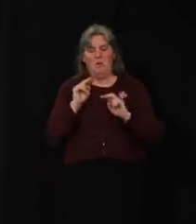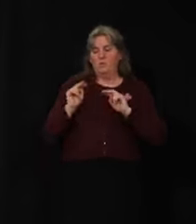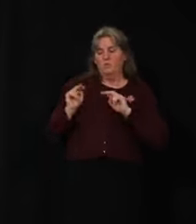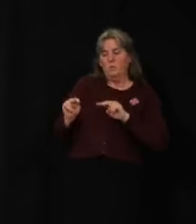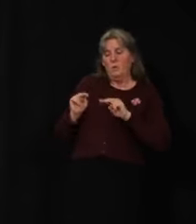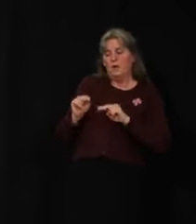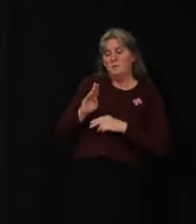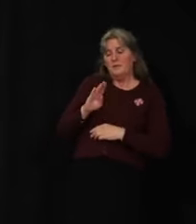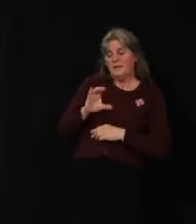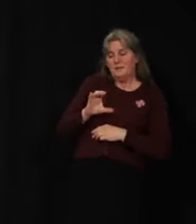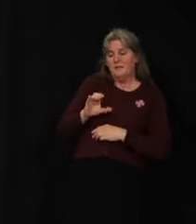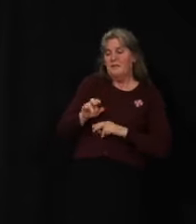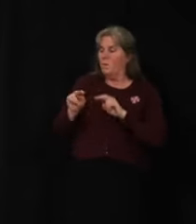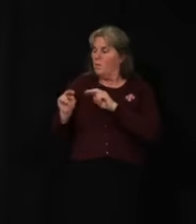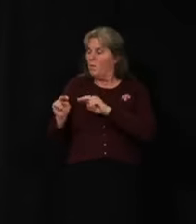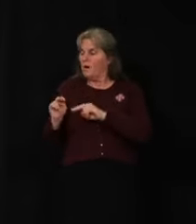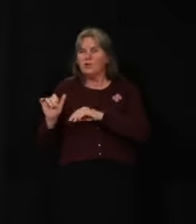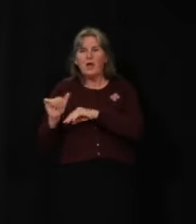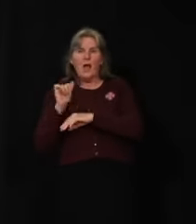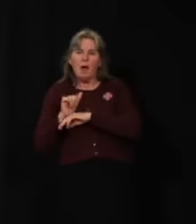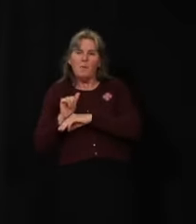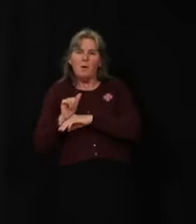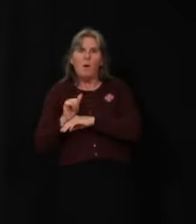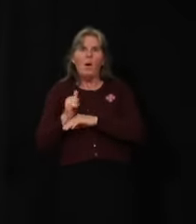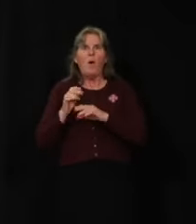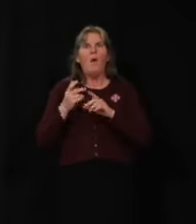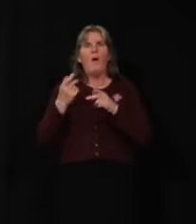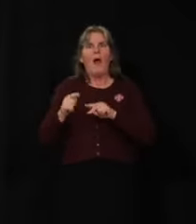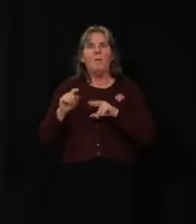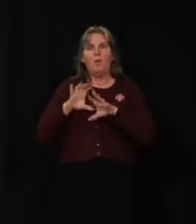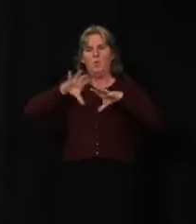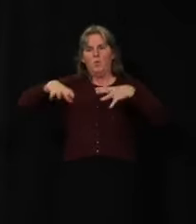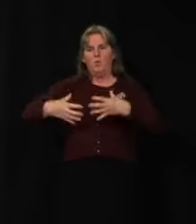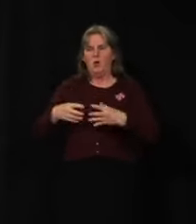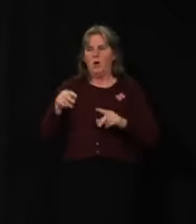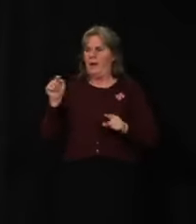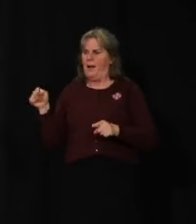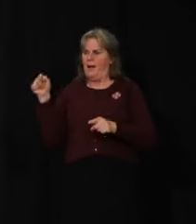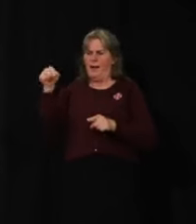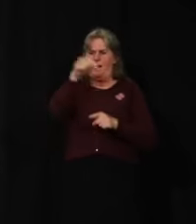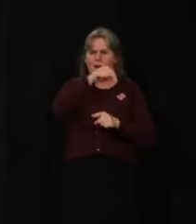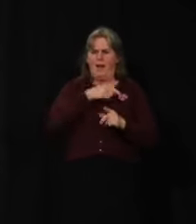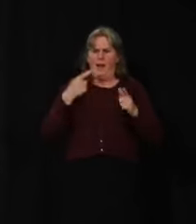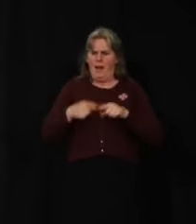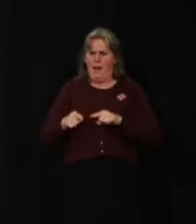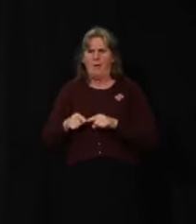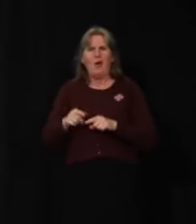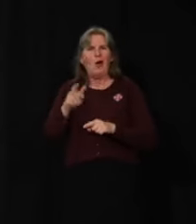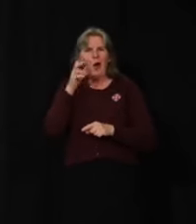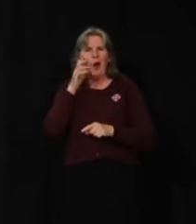Along with all the nursing home attendance like the cleaning staff, the cooks, the support staff who work in long-term